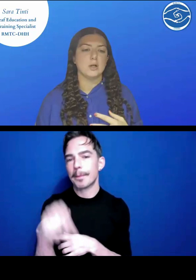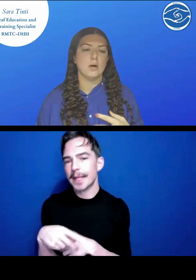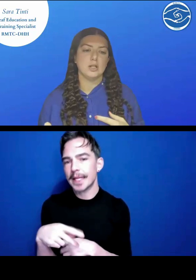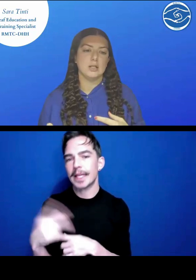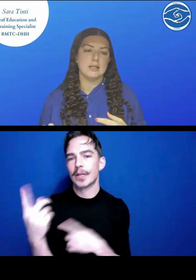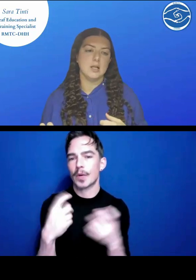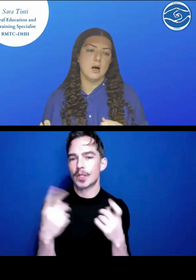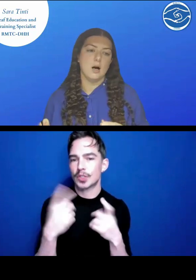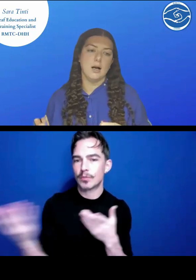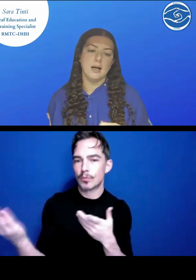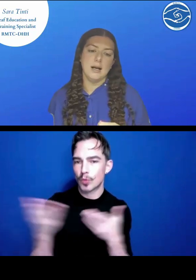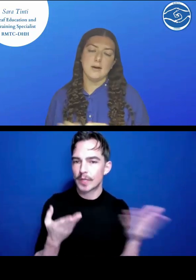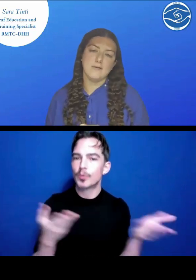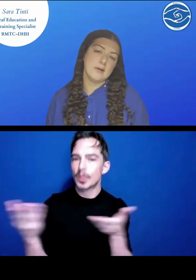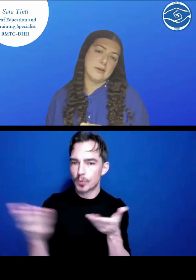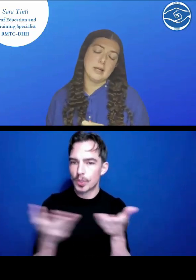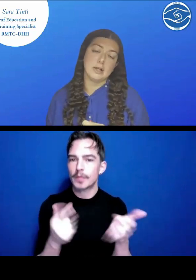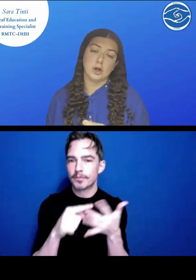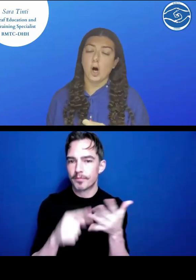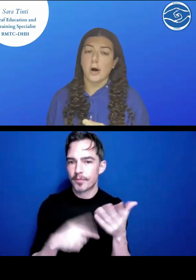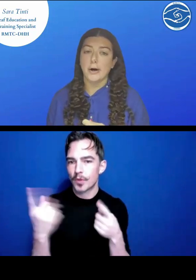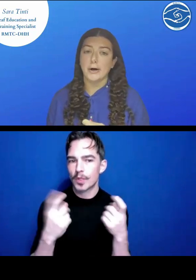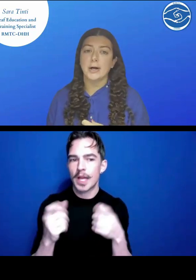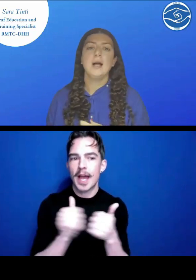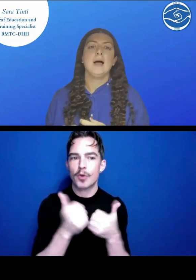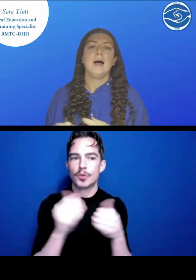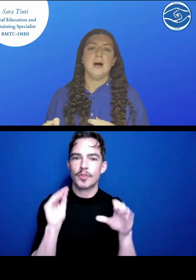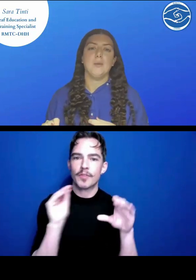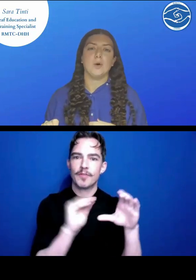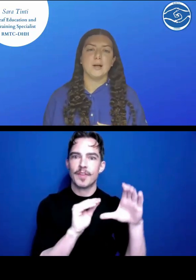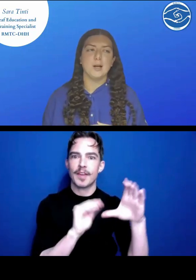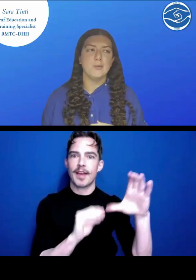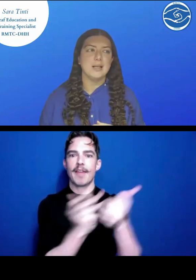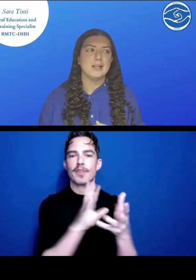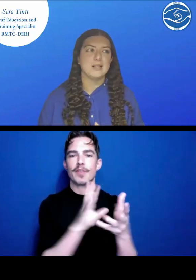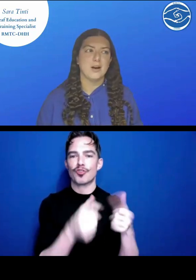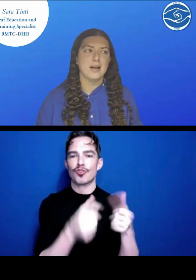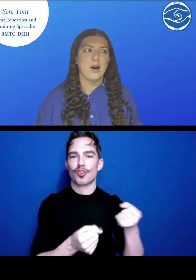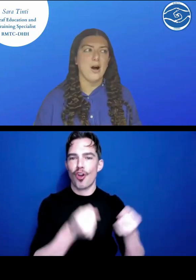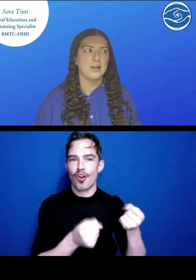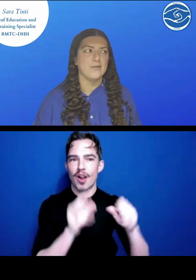Bring your questions on how to fit everything in your car. We're going to be talking all